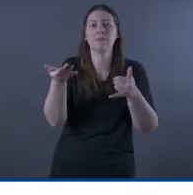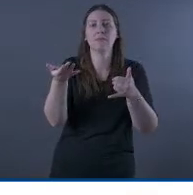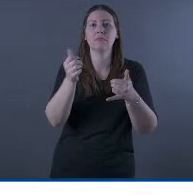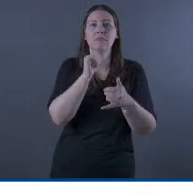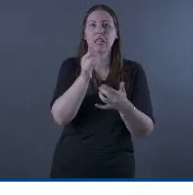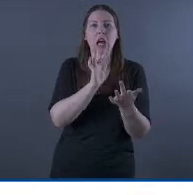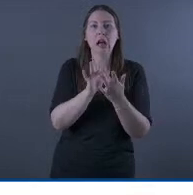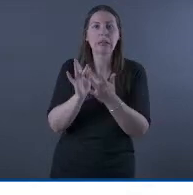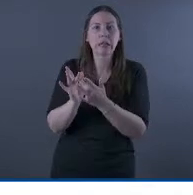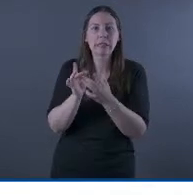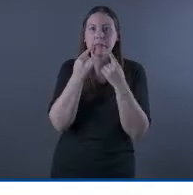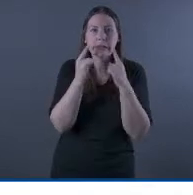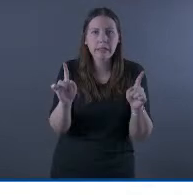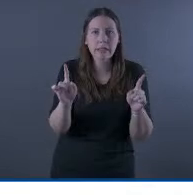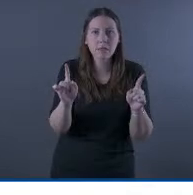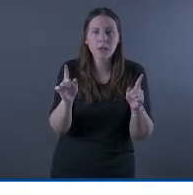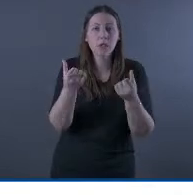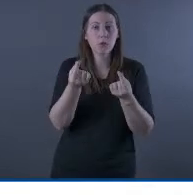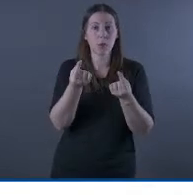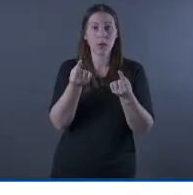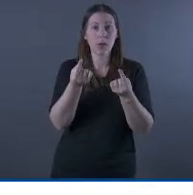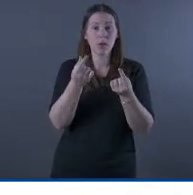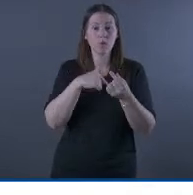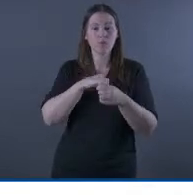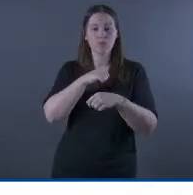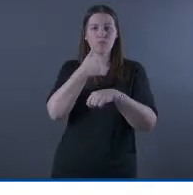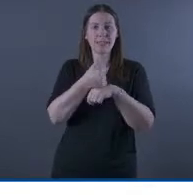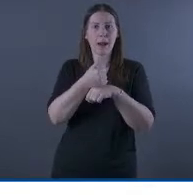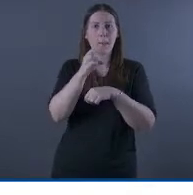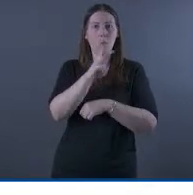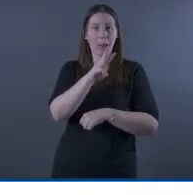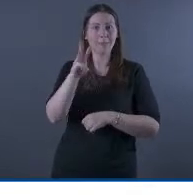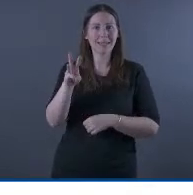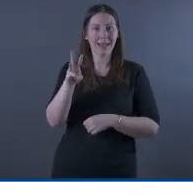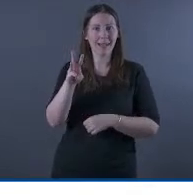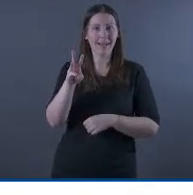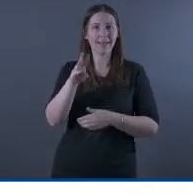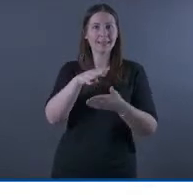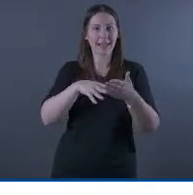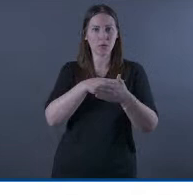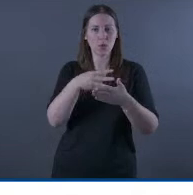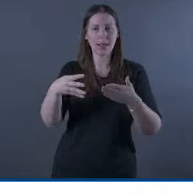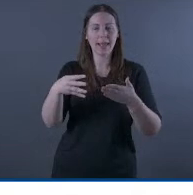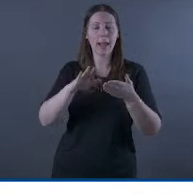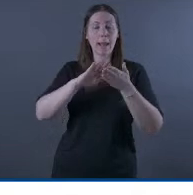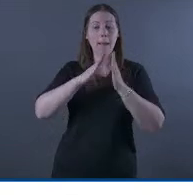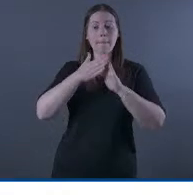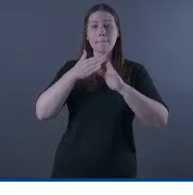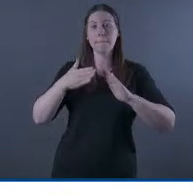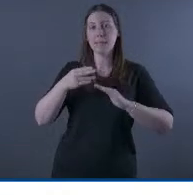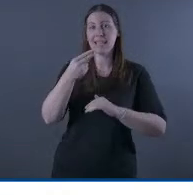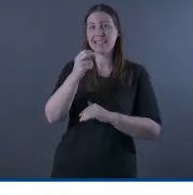through our website that you can do it in peacehealth.org and you can do online scheduling.